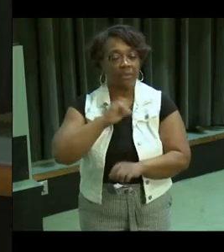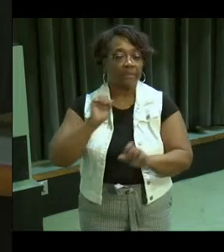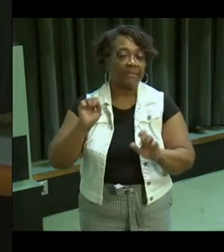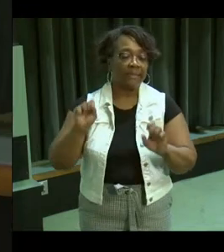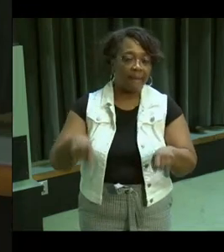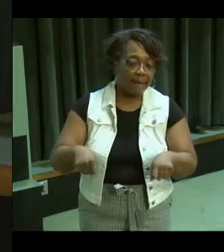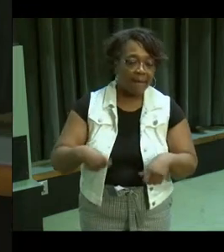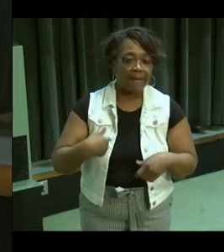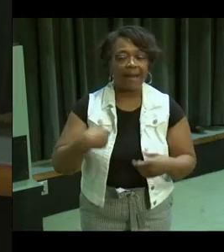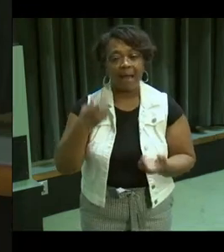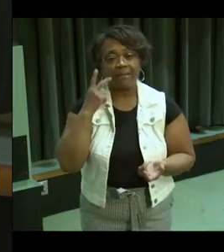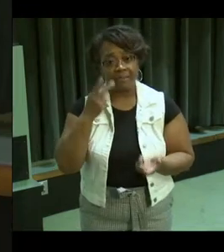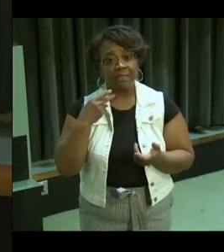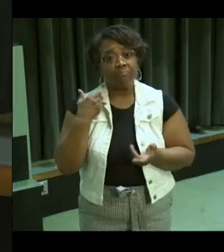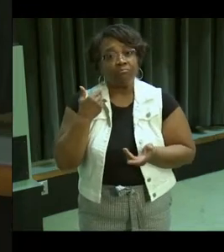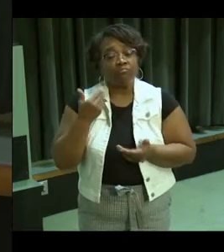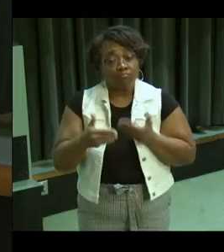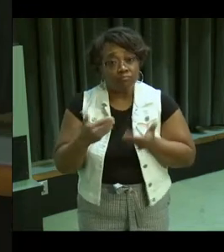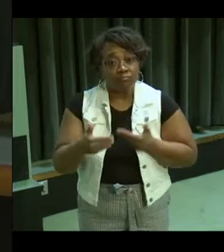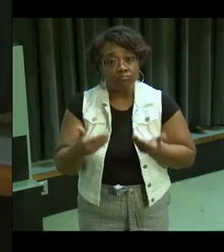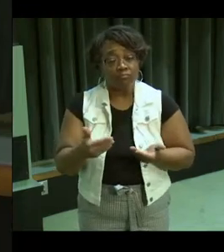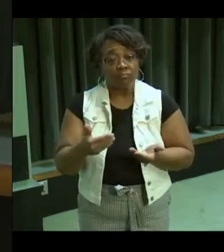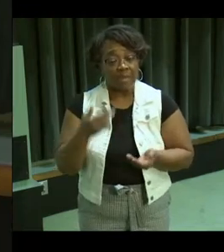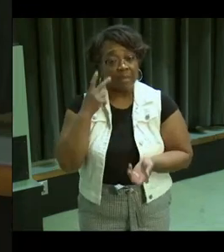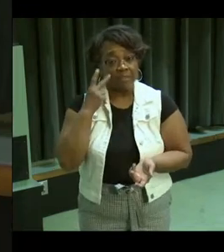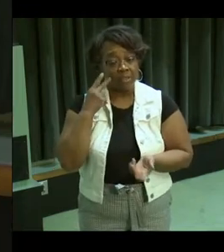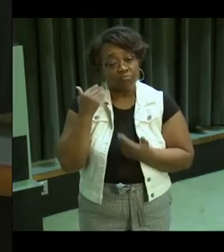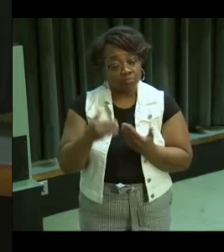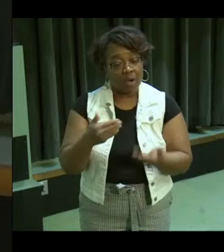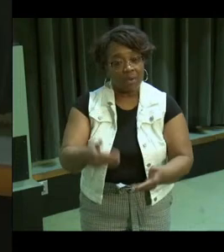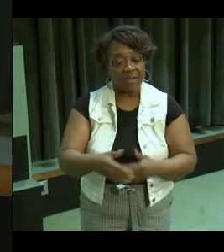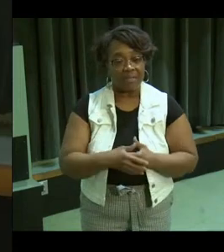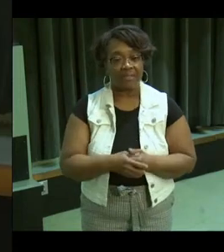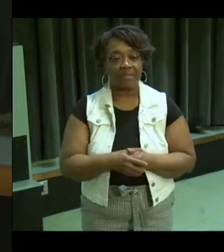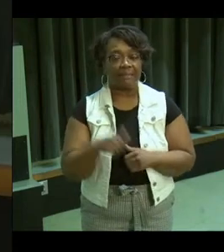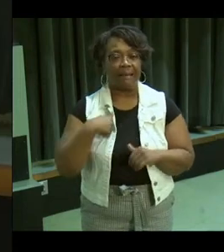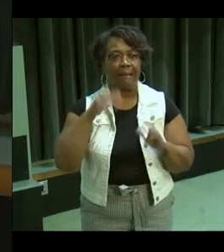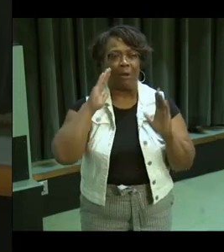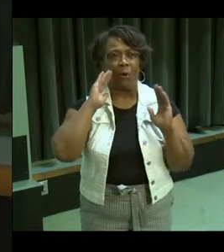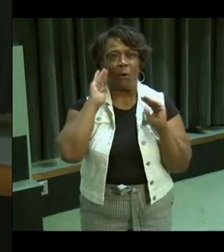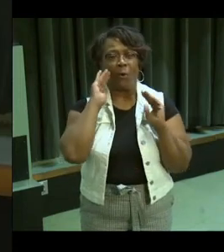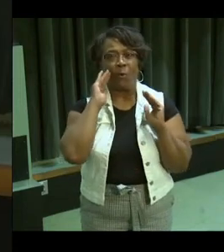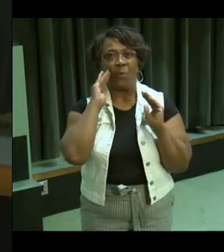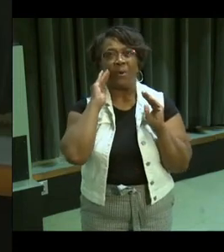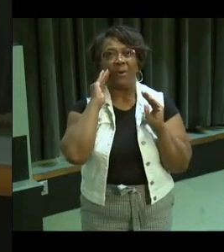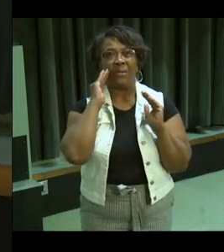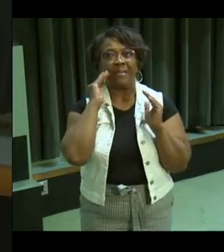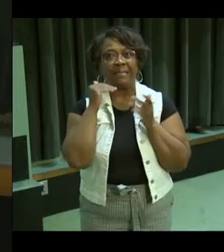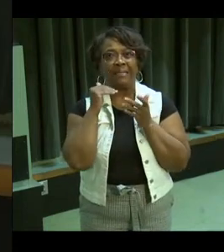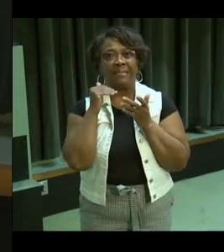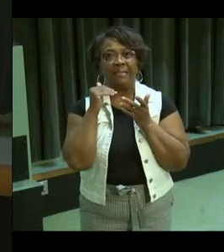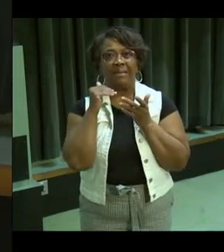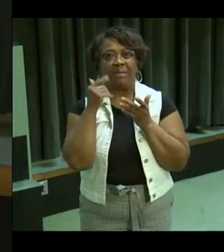And, and I do see progress, I